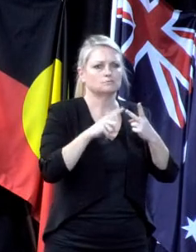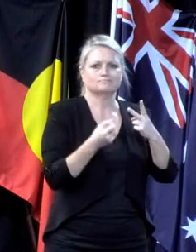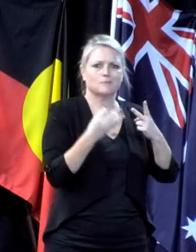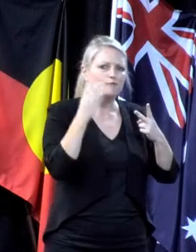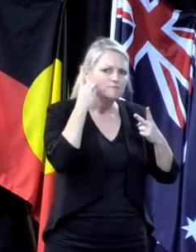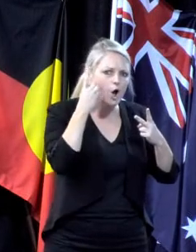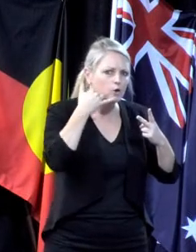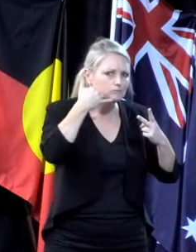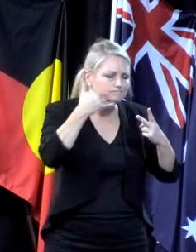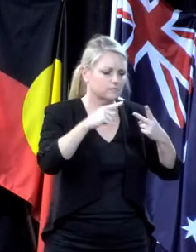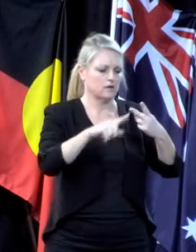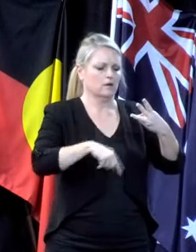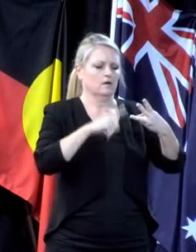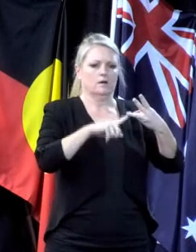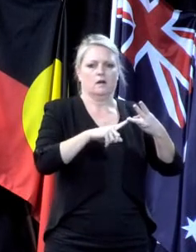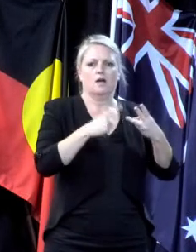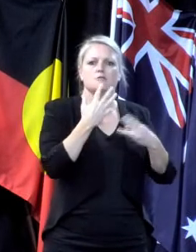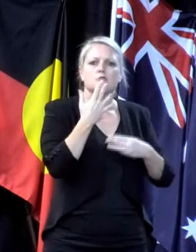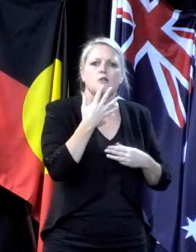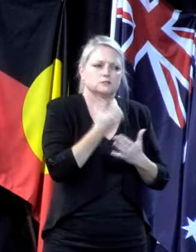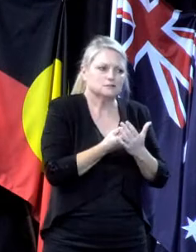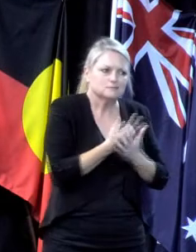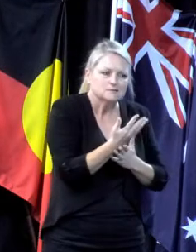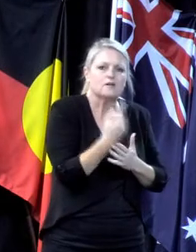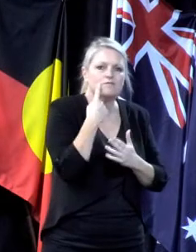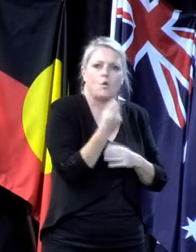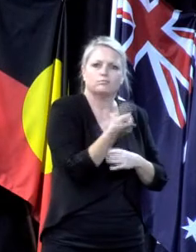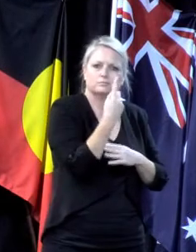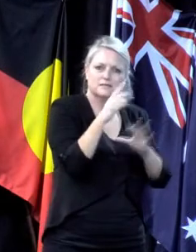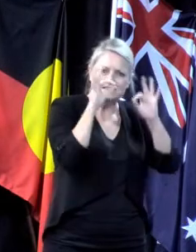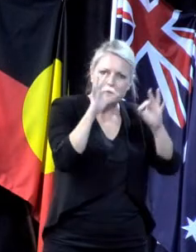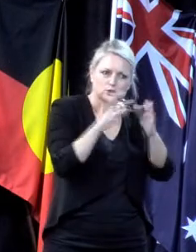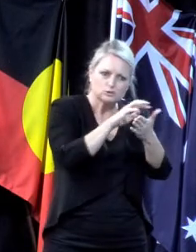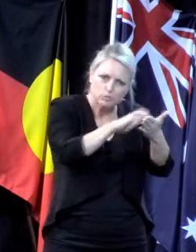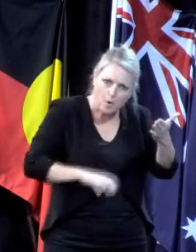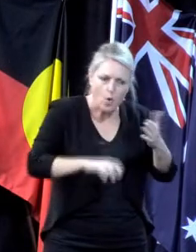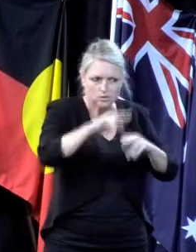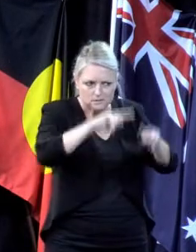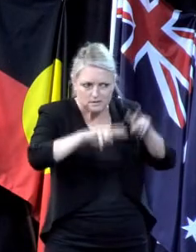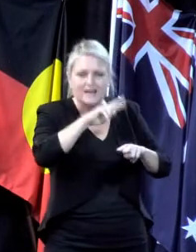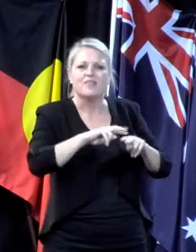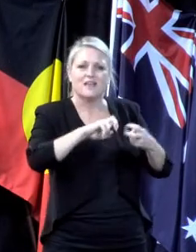when trying to obtain a diagnosis. That’s an issue obviously for your school... MS SWANCUTT: For my demographic, yes.